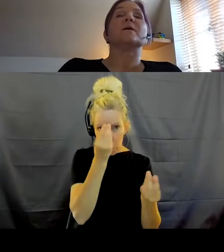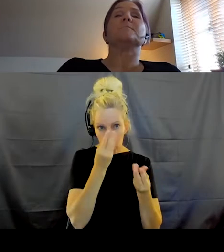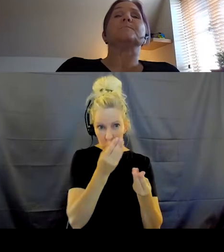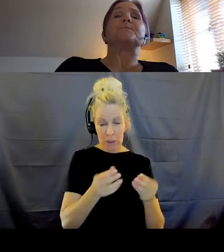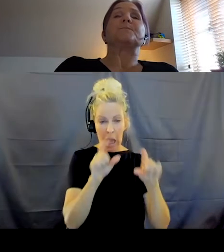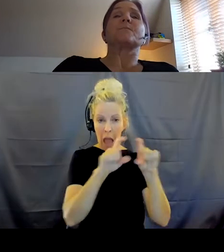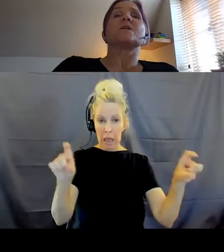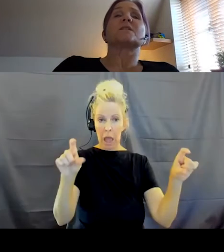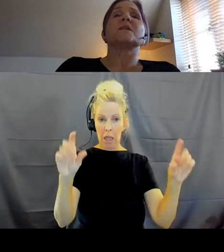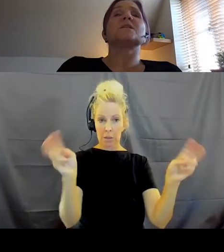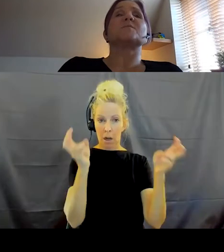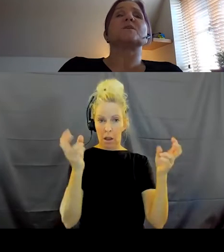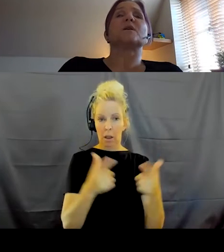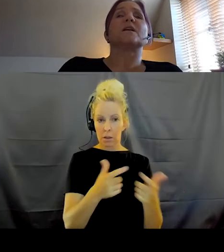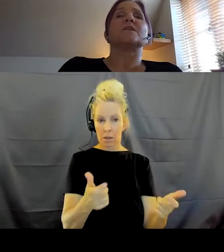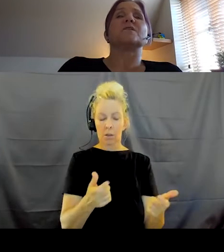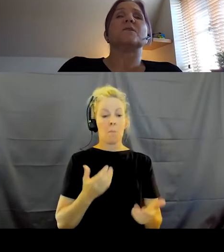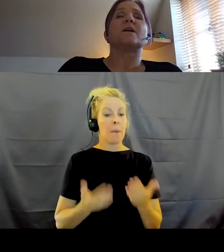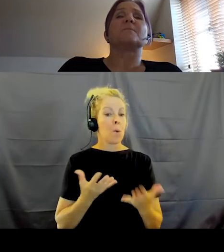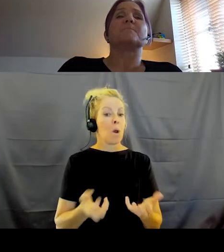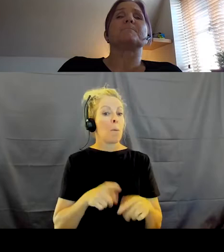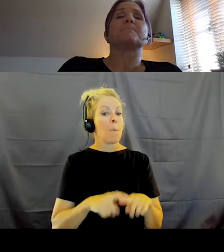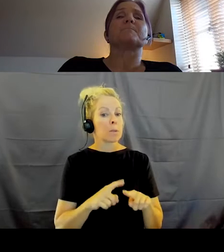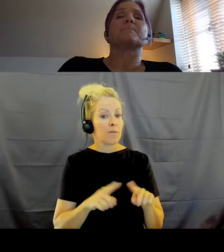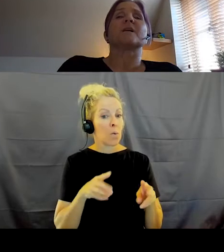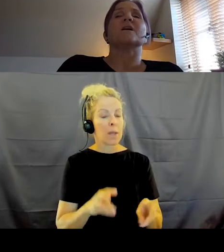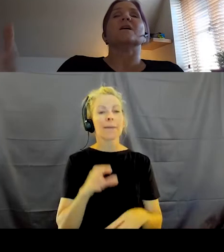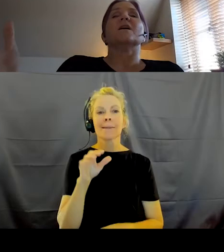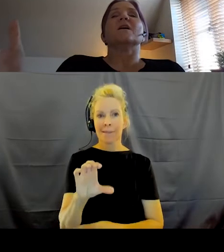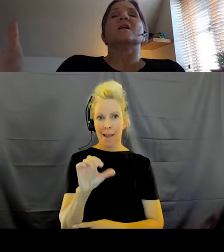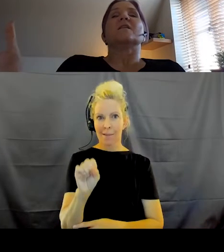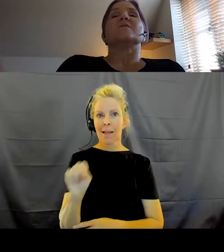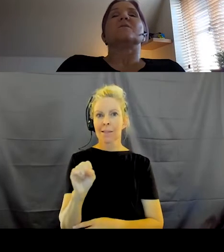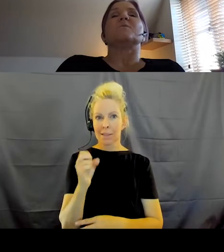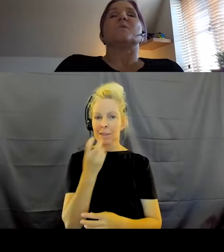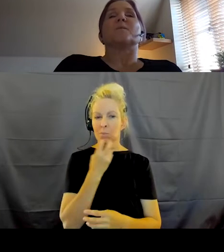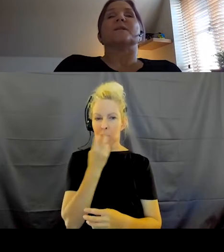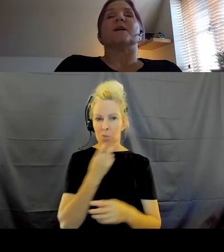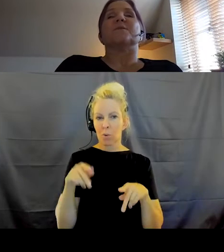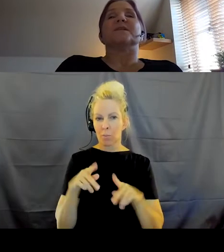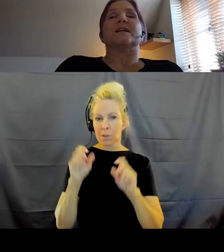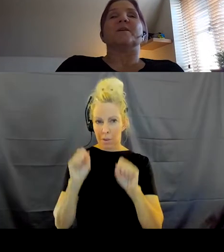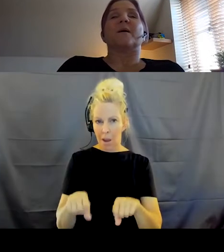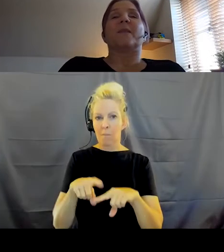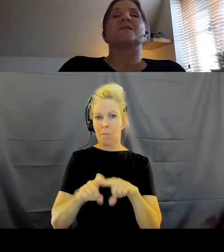way. CSS speech would let us do that. There is one more property I want to tell you about and that